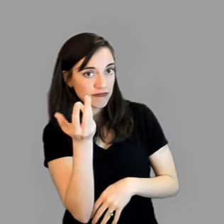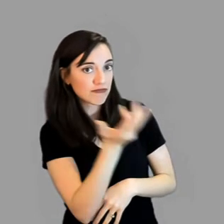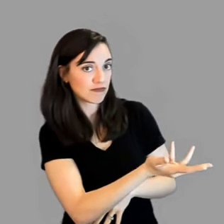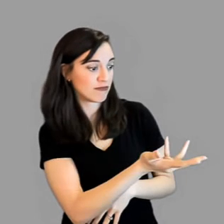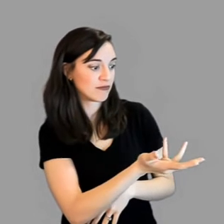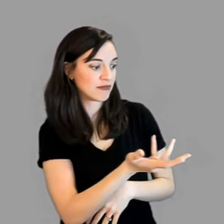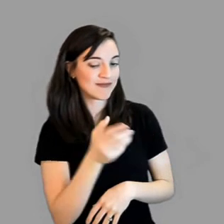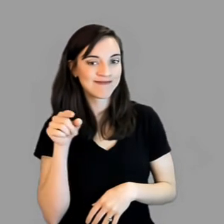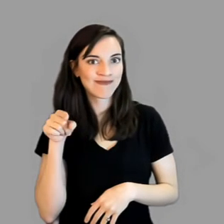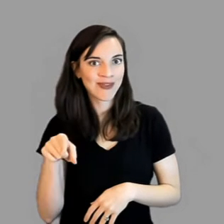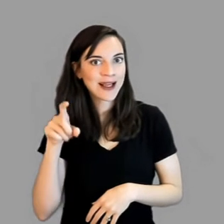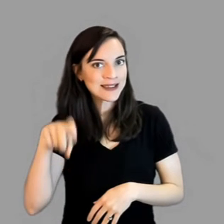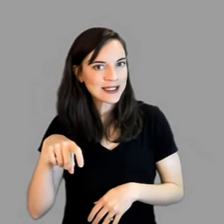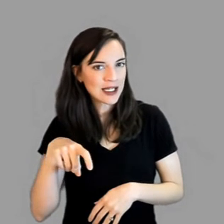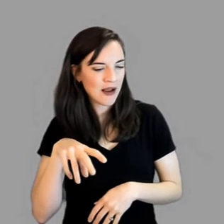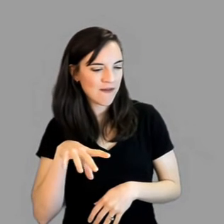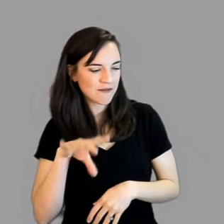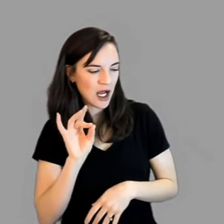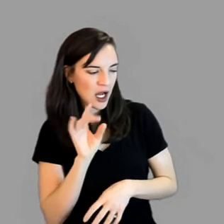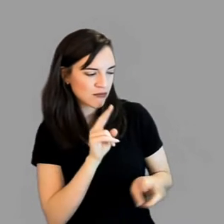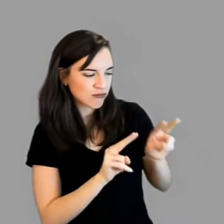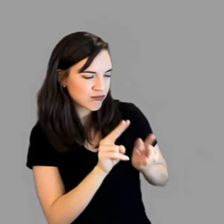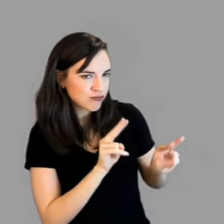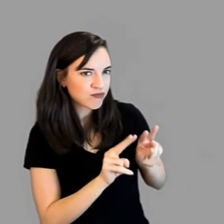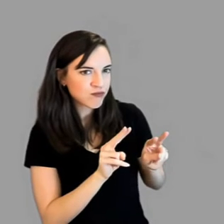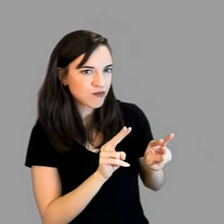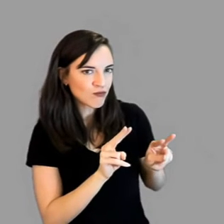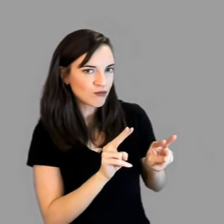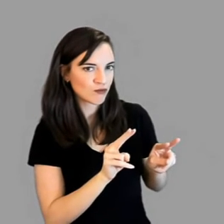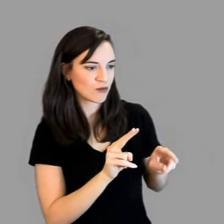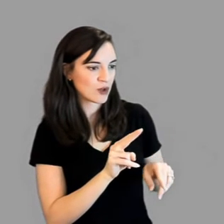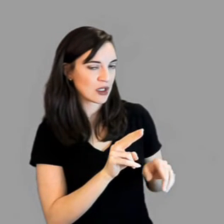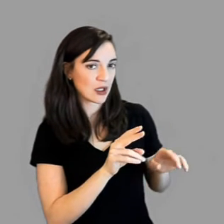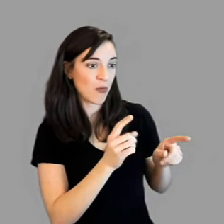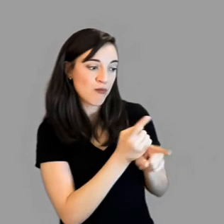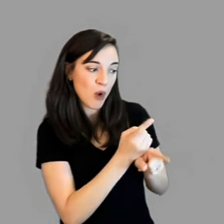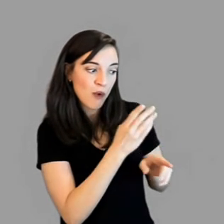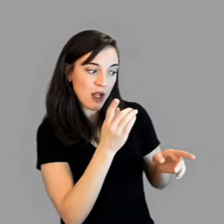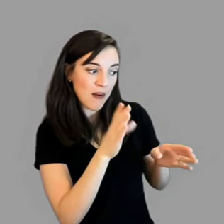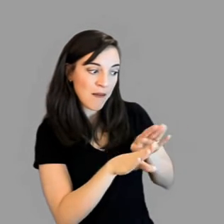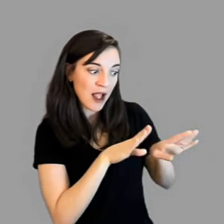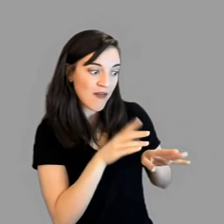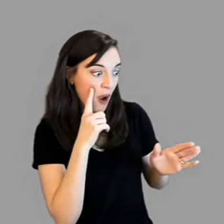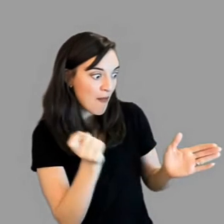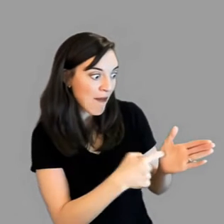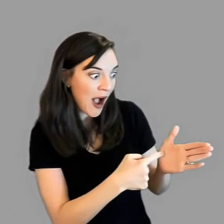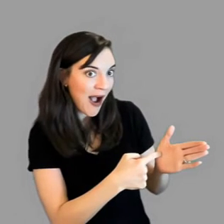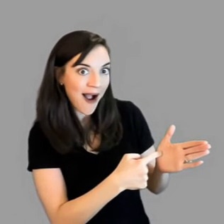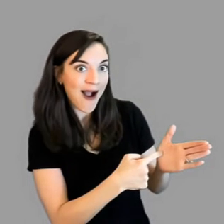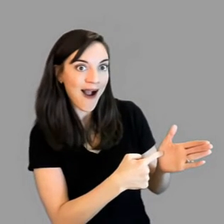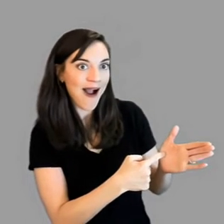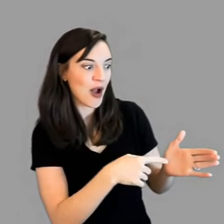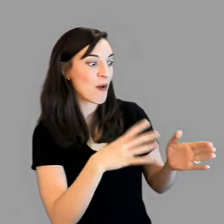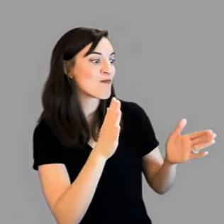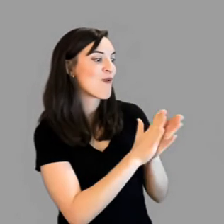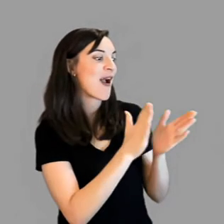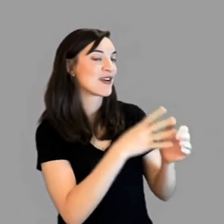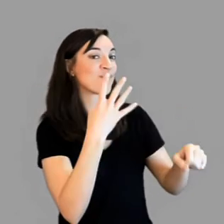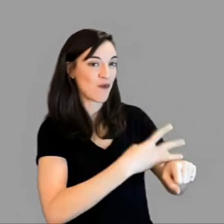look for at least four opportunities to acknowledge appropriate behavior.